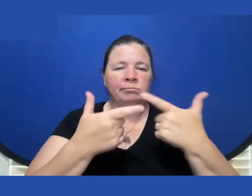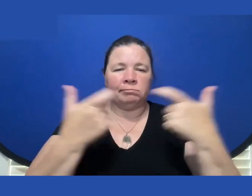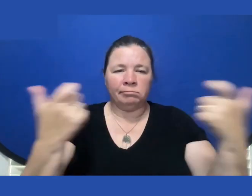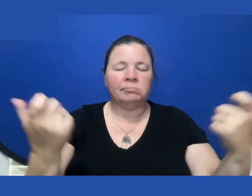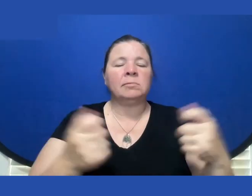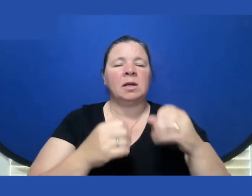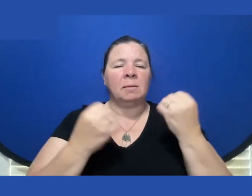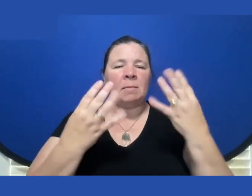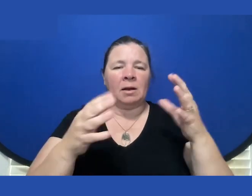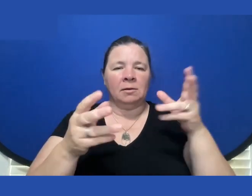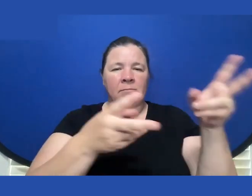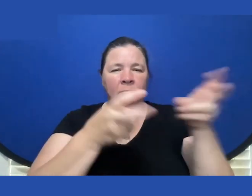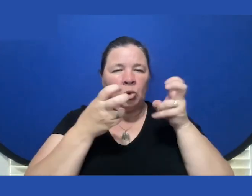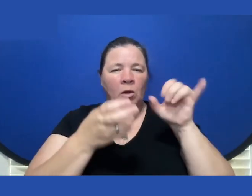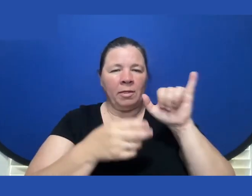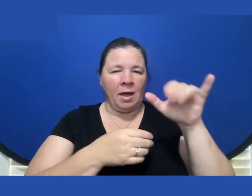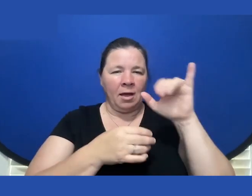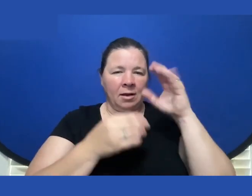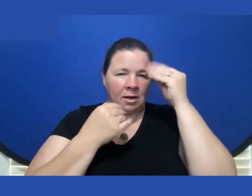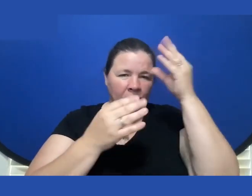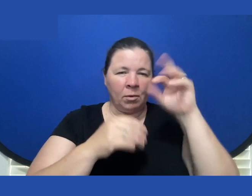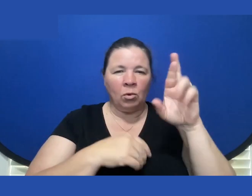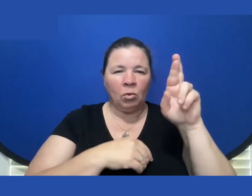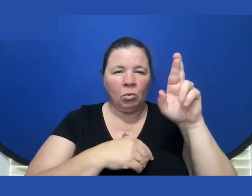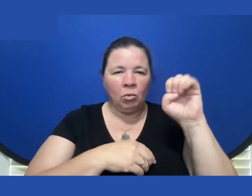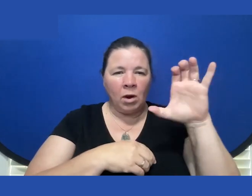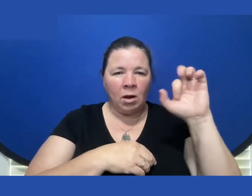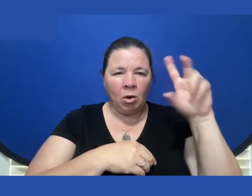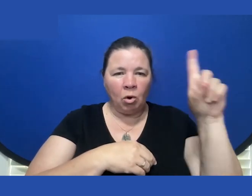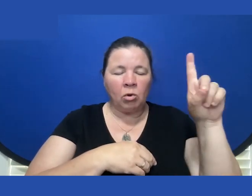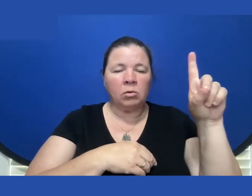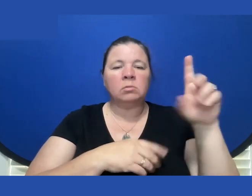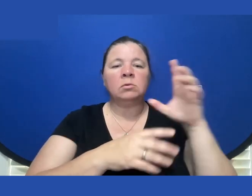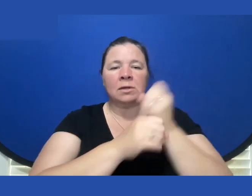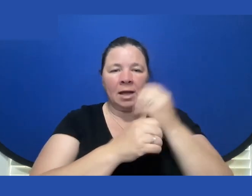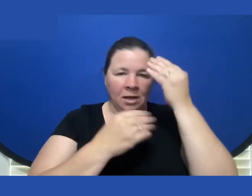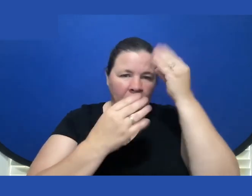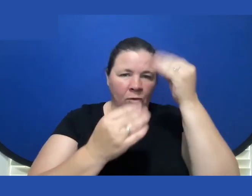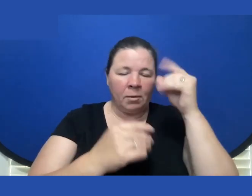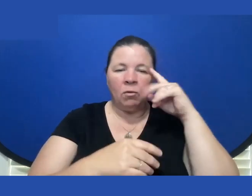from that record to help the individual claimant or the patient. Right.